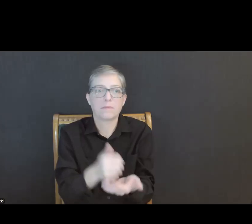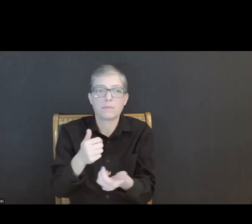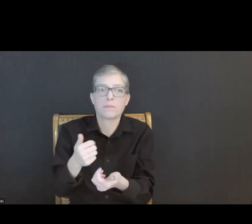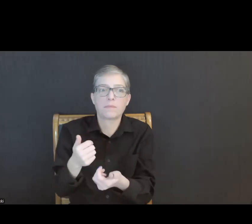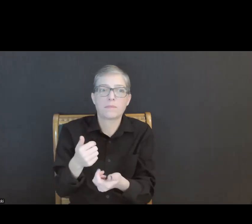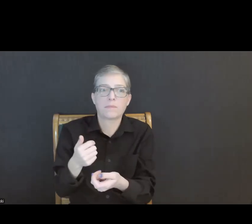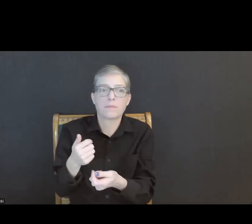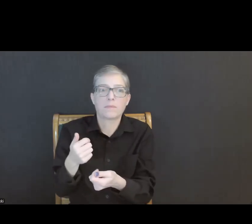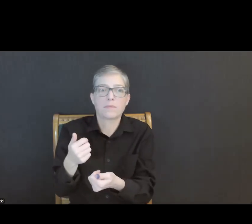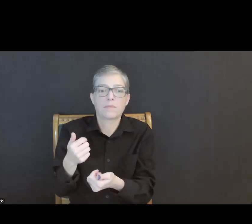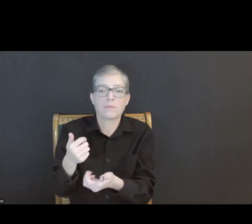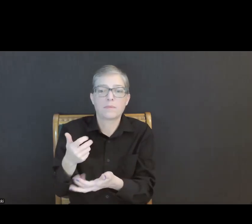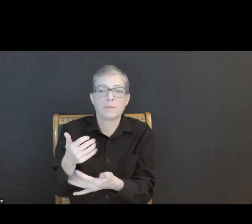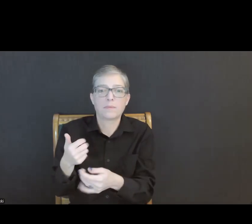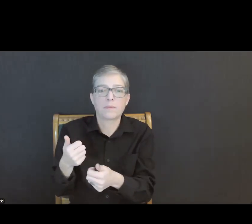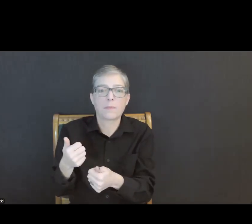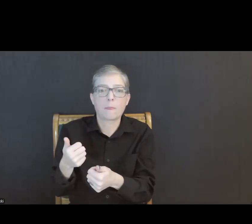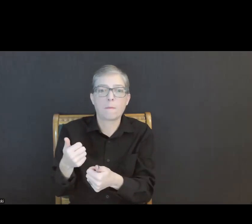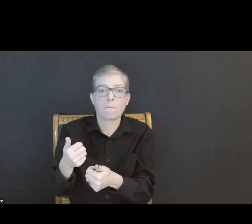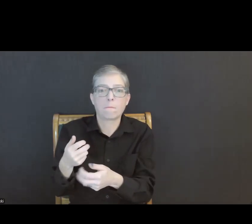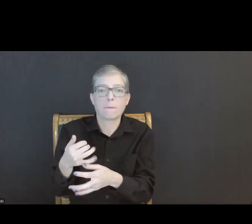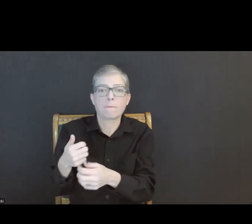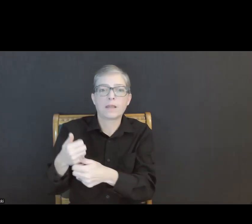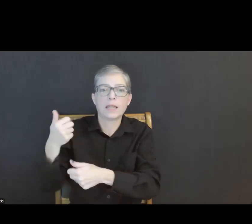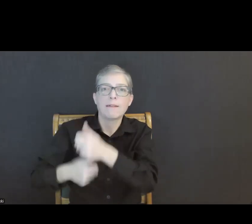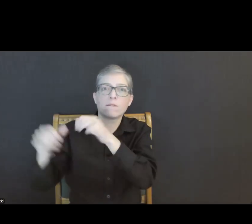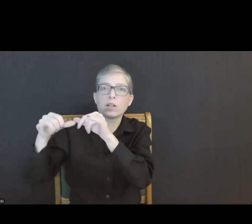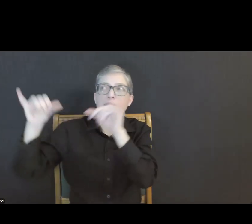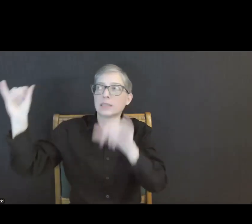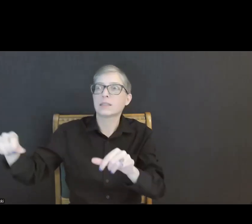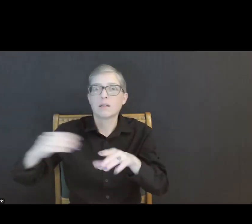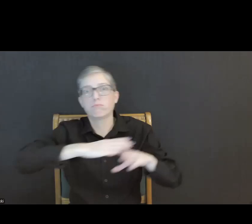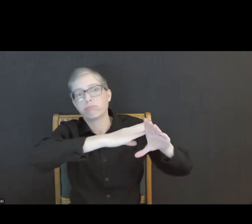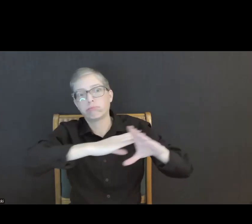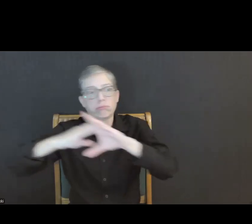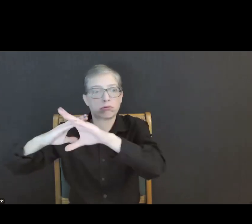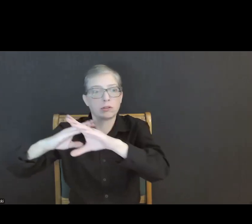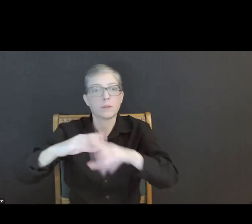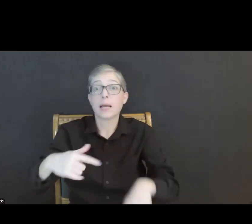a clo that safety means I have done due diligence not just for myself to make sure that those who